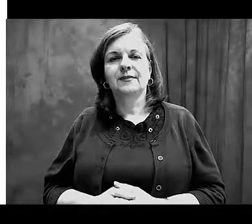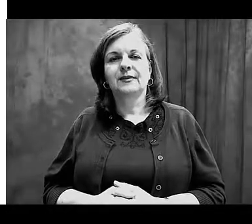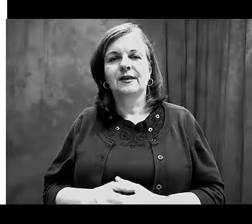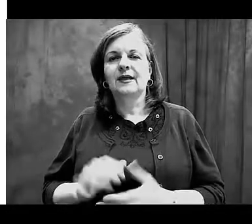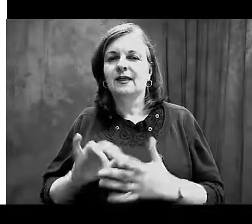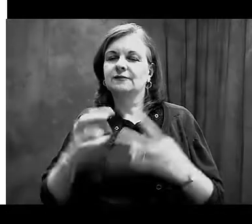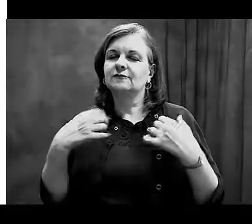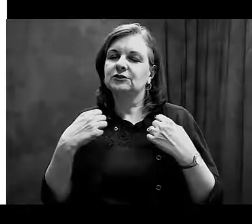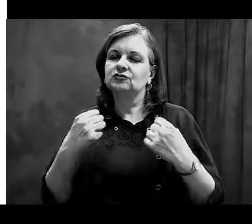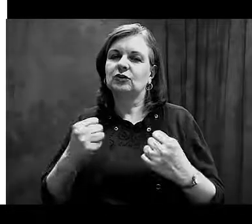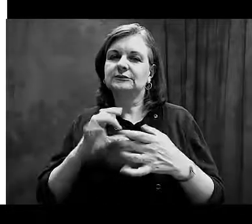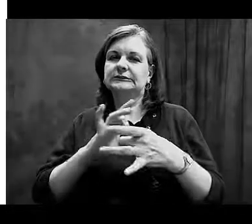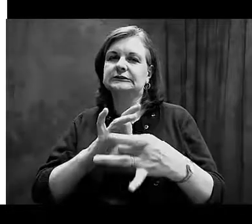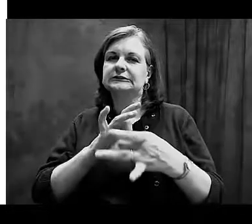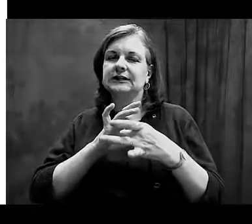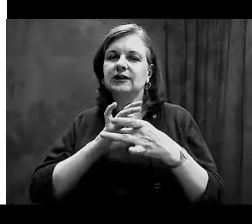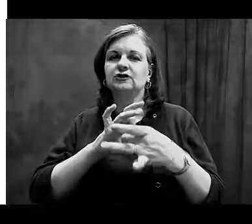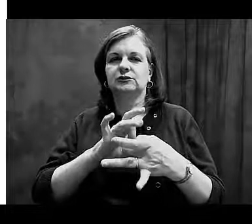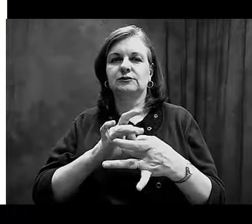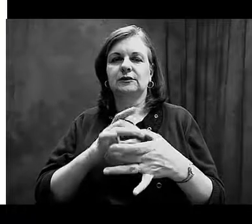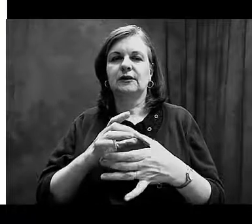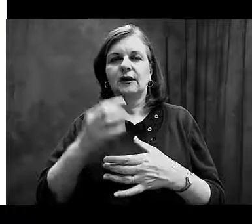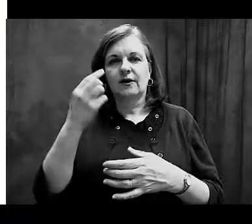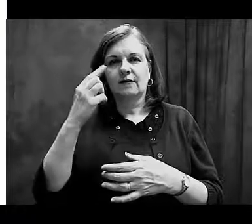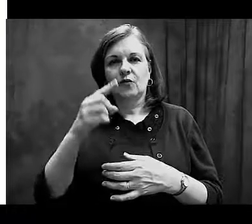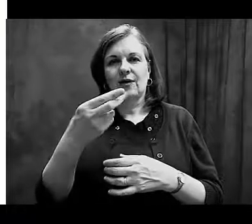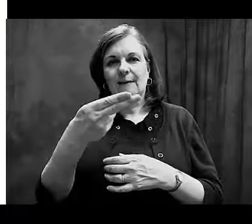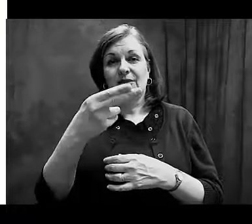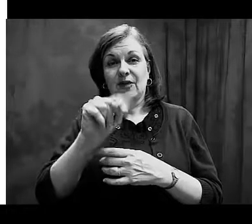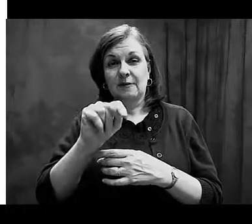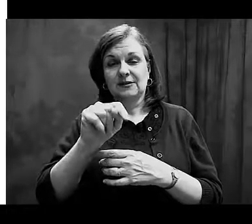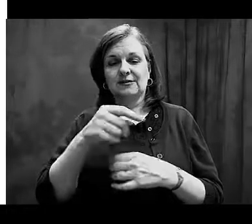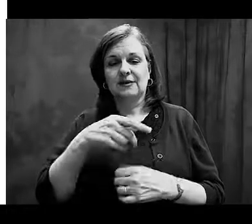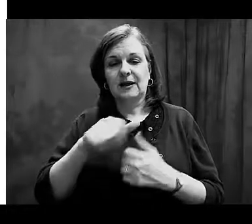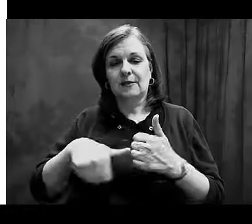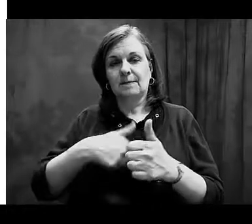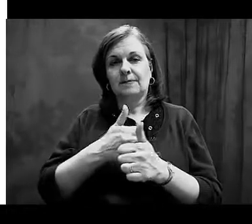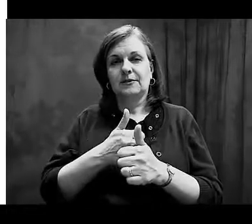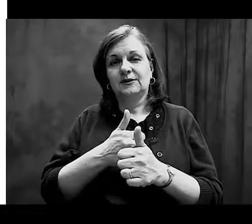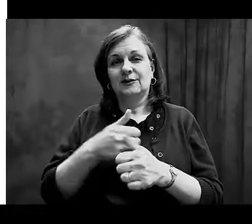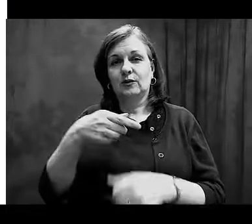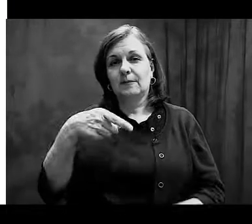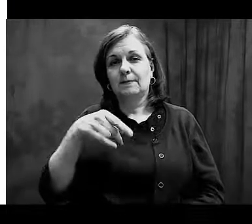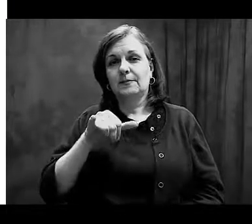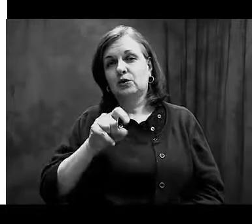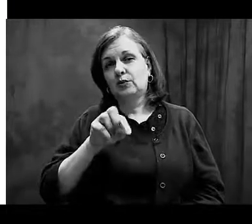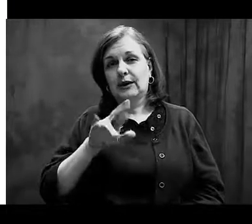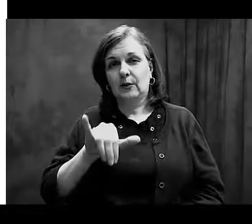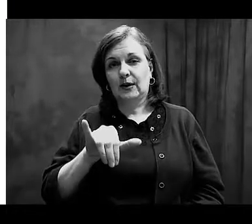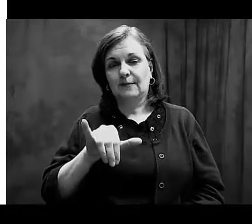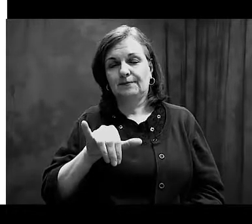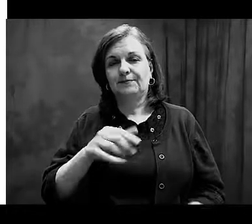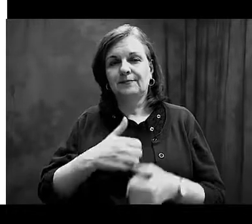so this is a very strong role connection for these two particular hormones